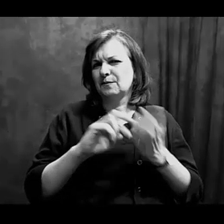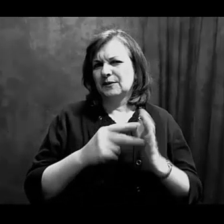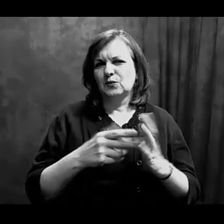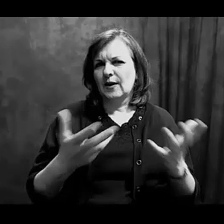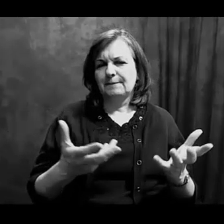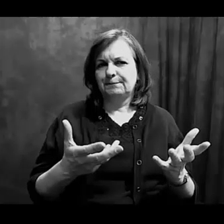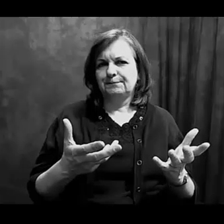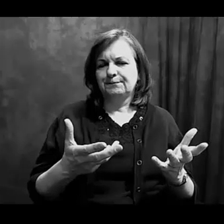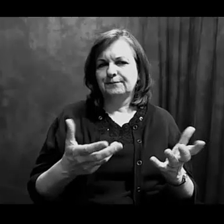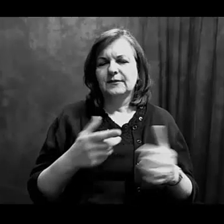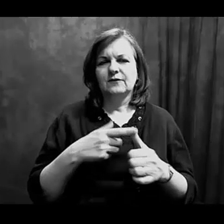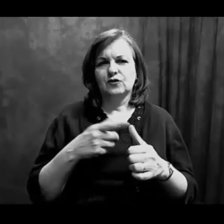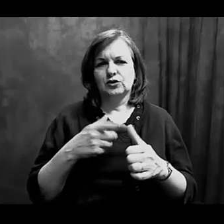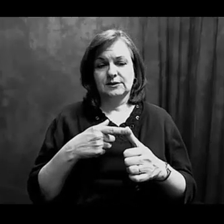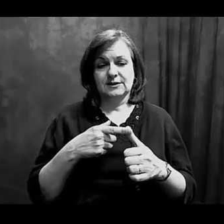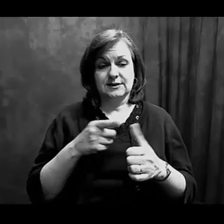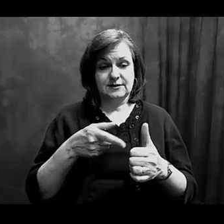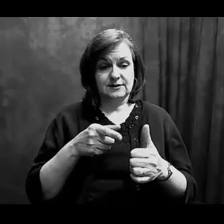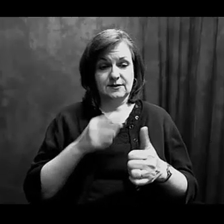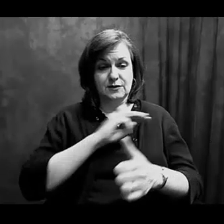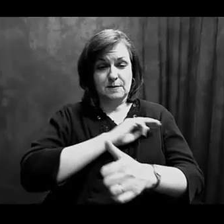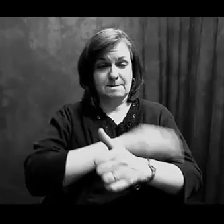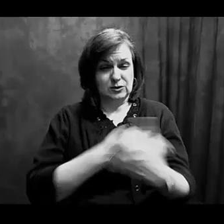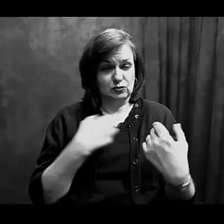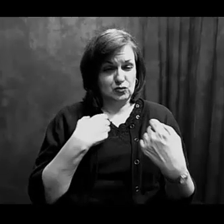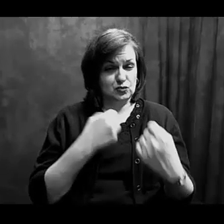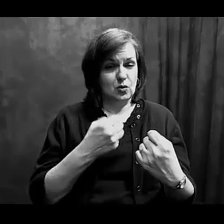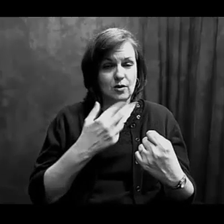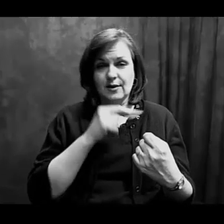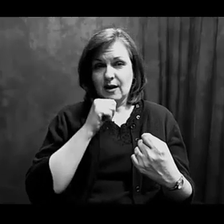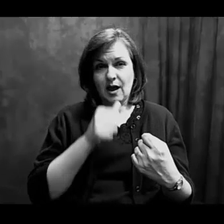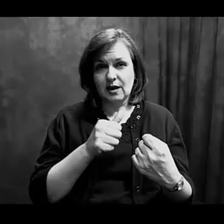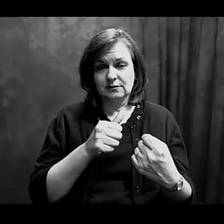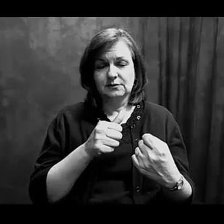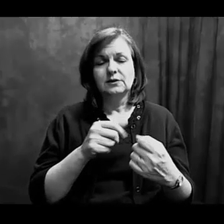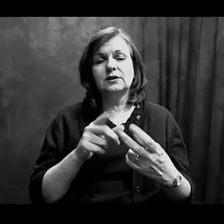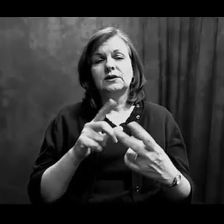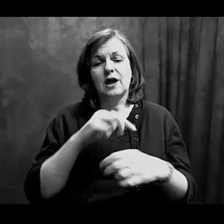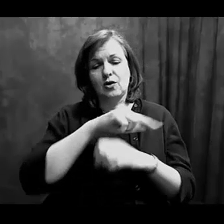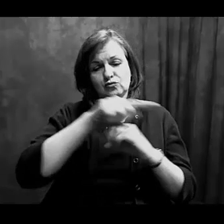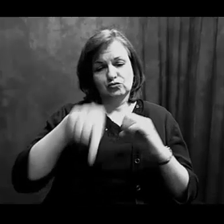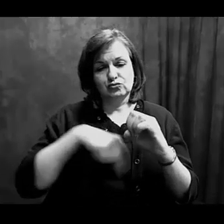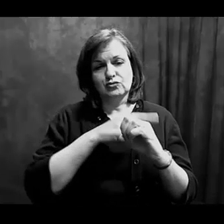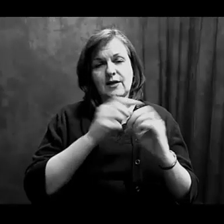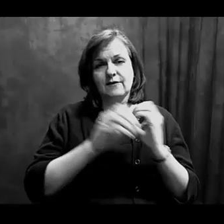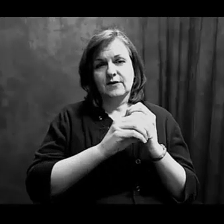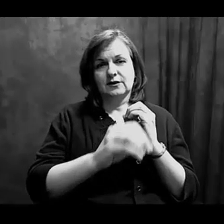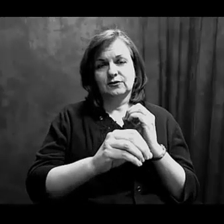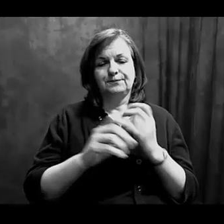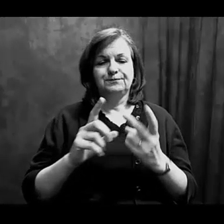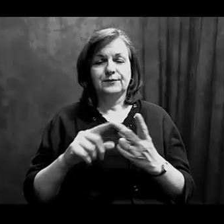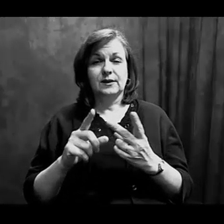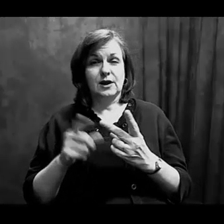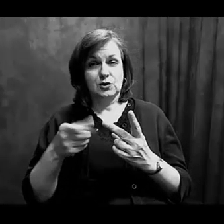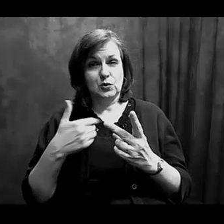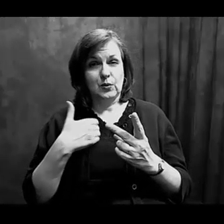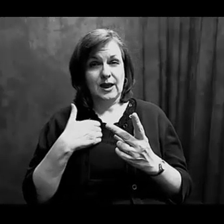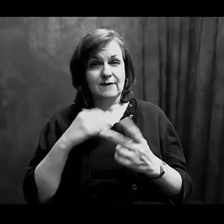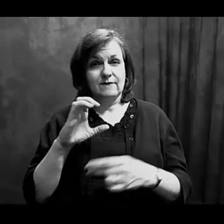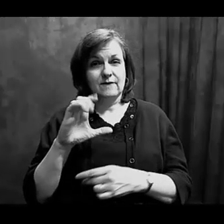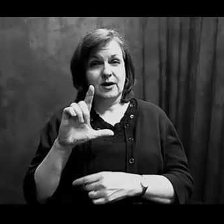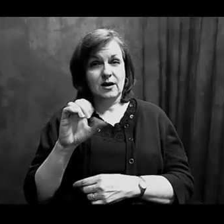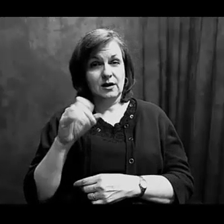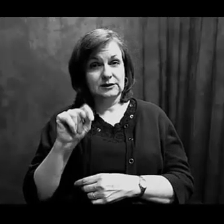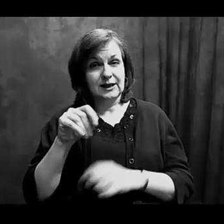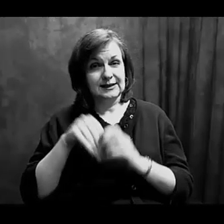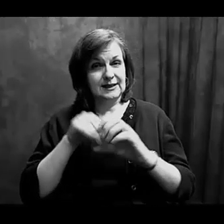what's the muscle like? is it good muscle tissue inside the vessels and are there clots or blockages